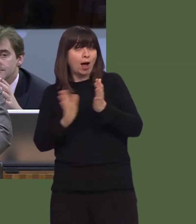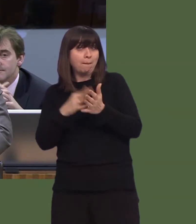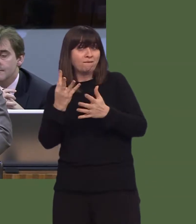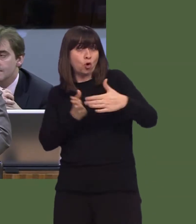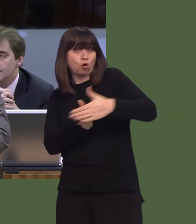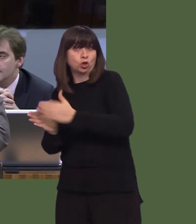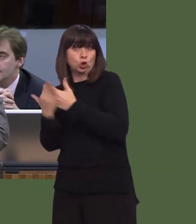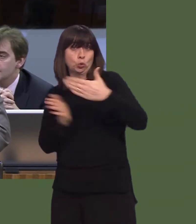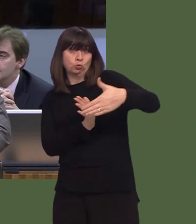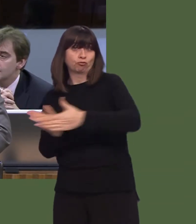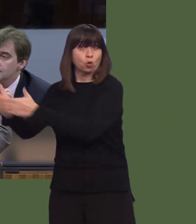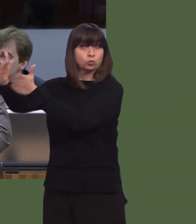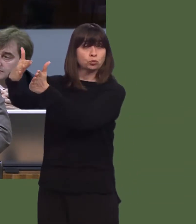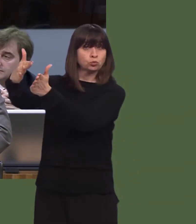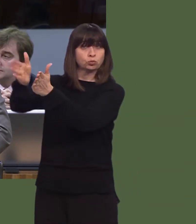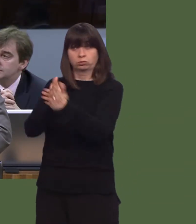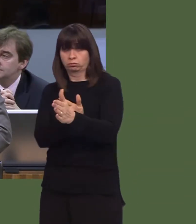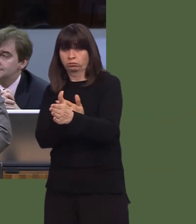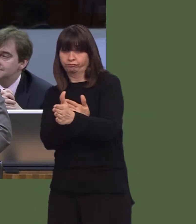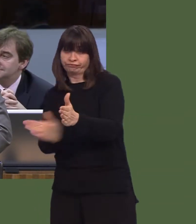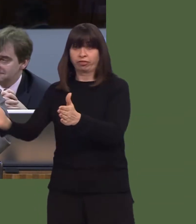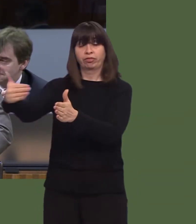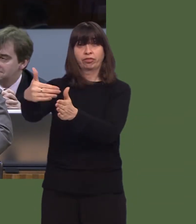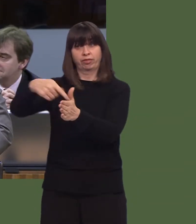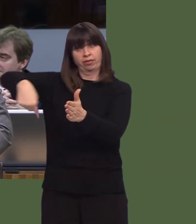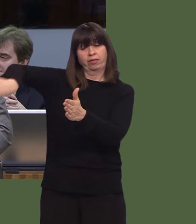Your colleague on the backbenches there, Mick Antoniw from Pontypridd, highlighted only